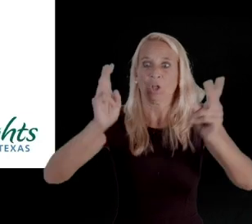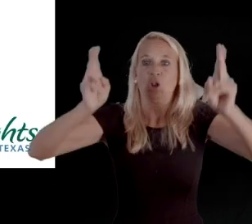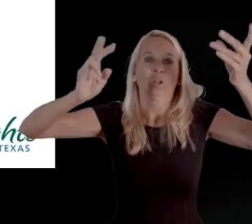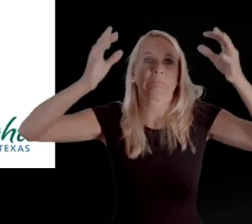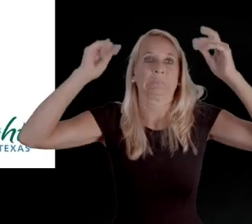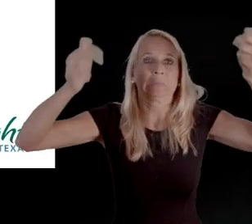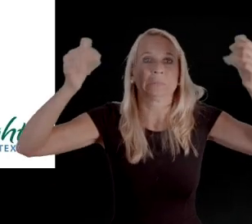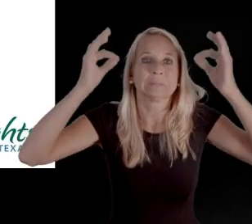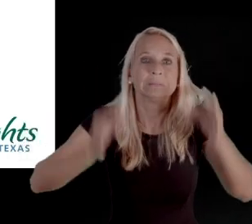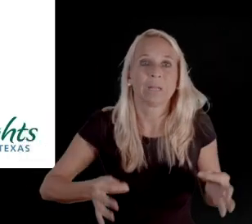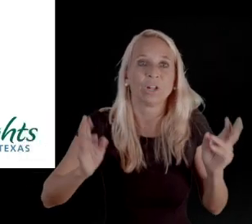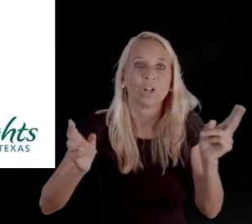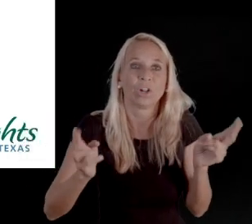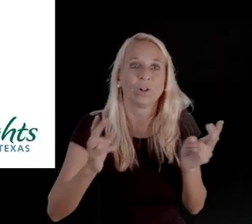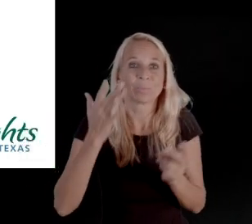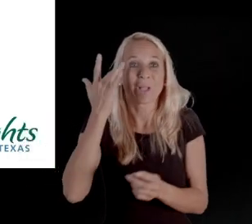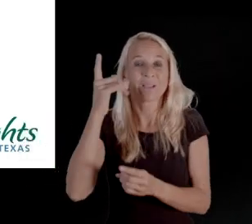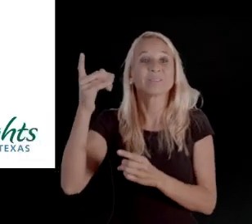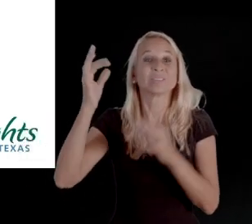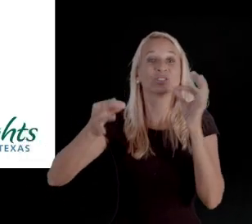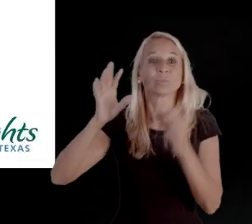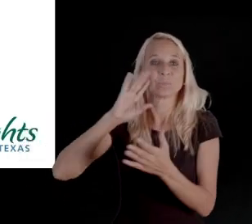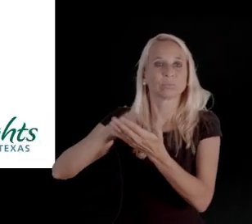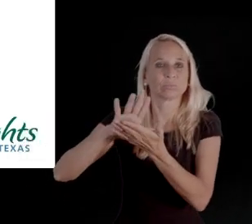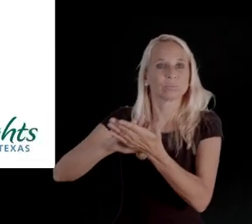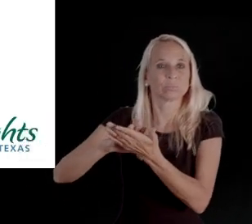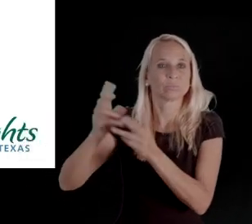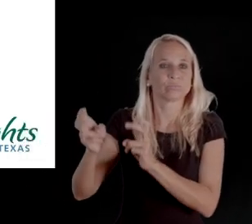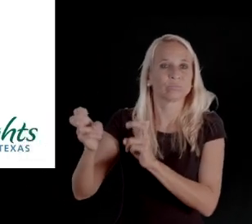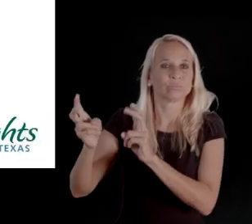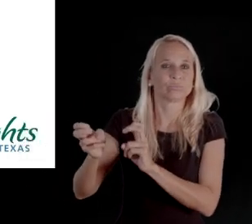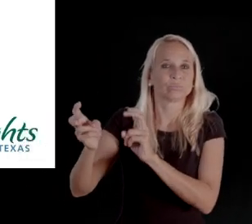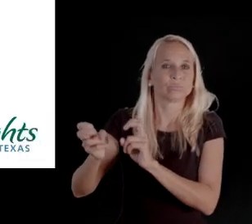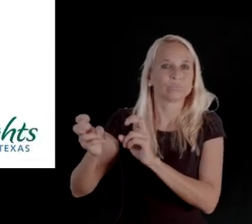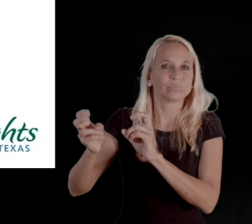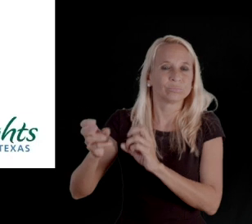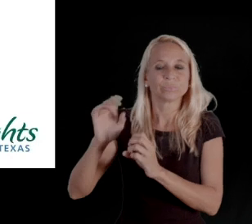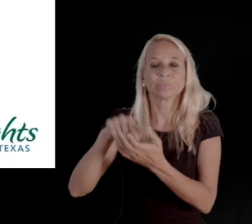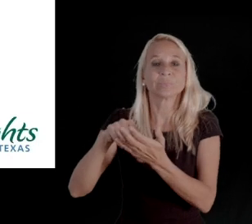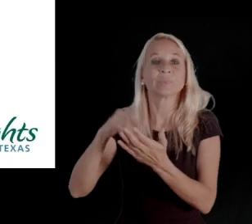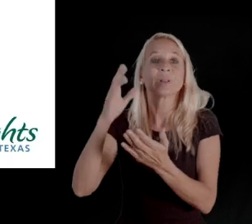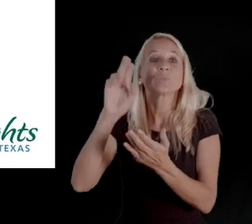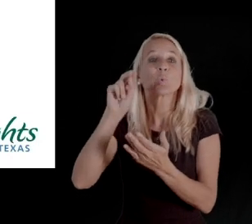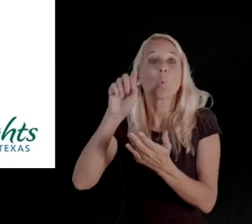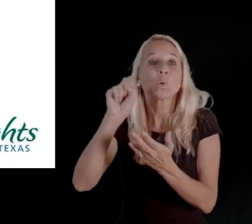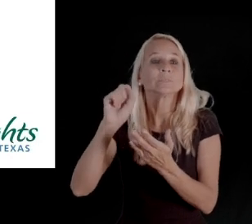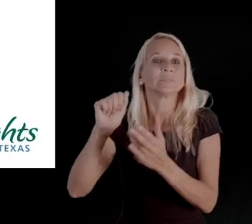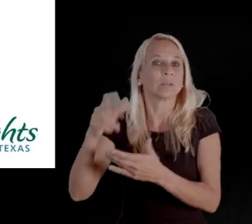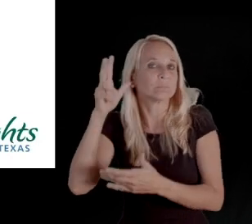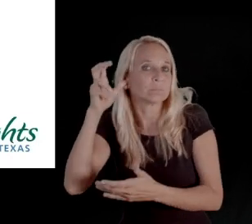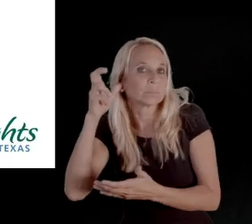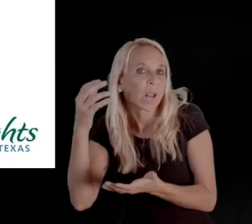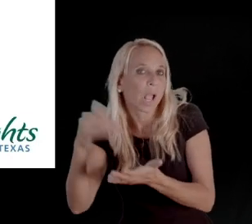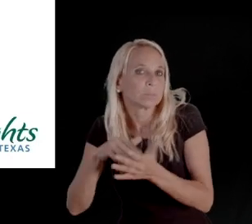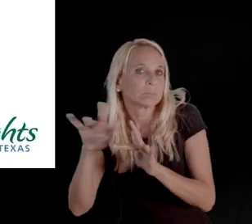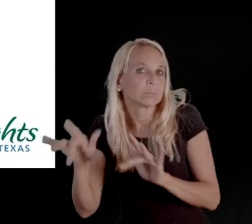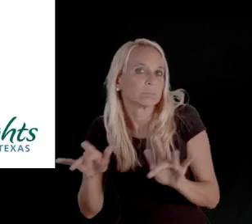Because the hearing is recorded, they can go back and review their notes and re-listen to the hearing before they actually put their decision in writing.